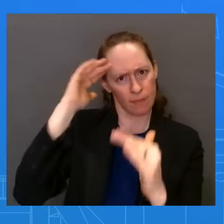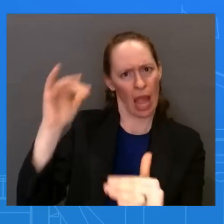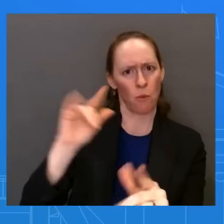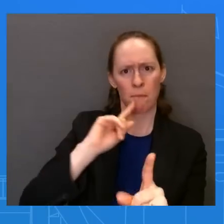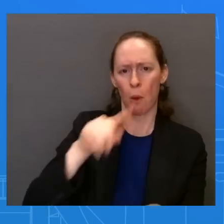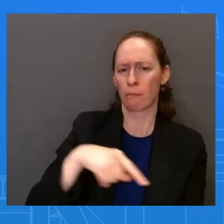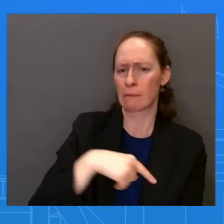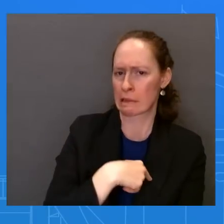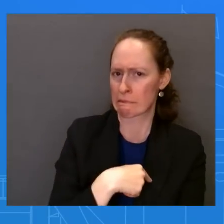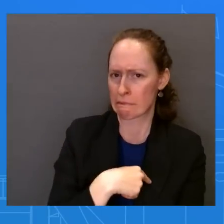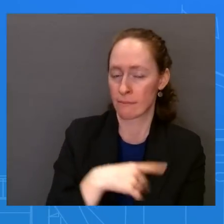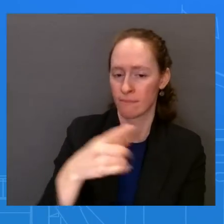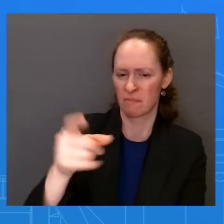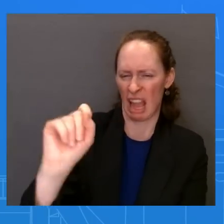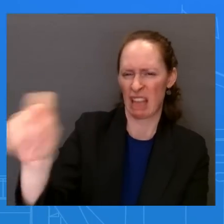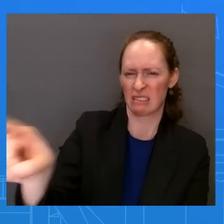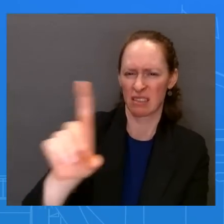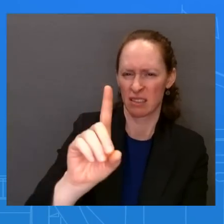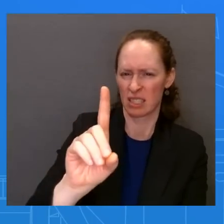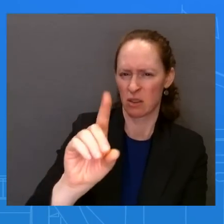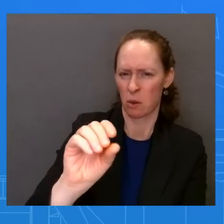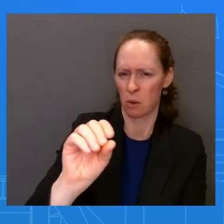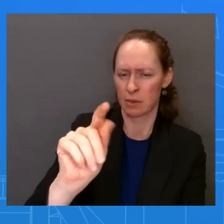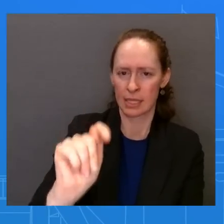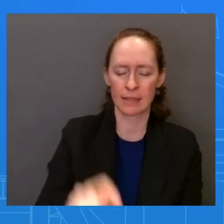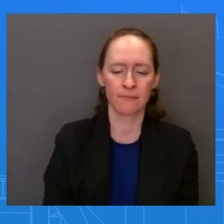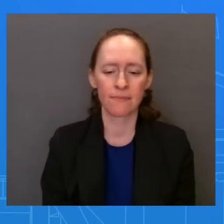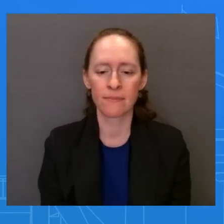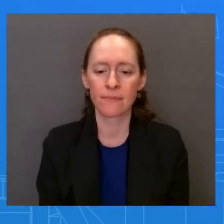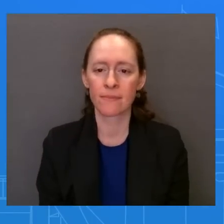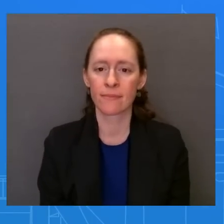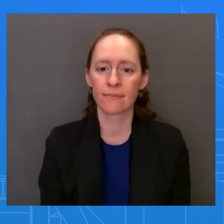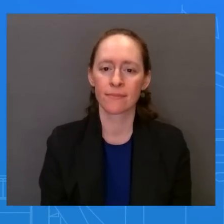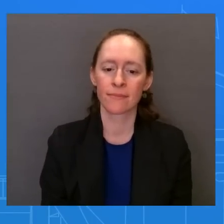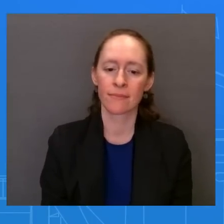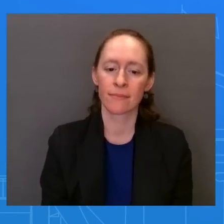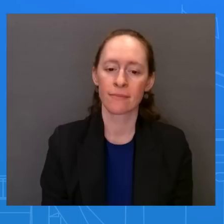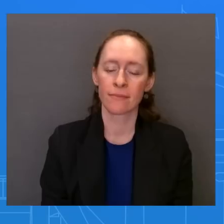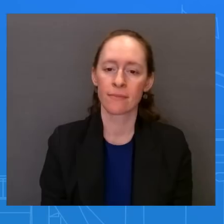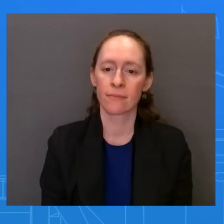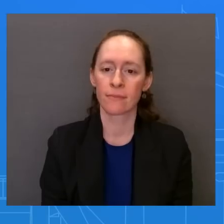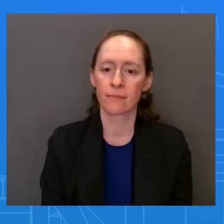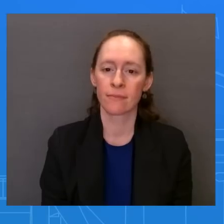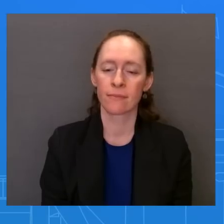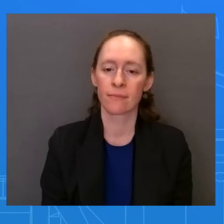will have to reauthorize funding for the FAA. Is there anything that the President wants to see specifically in that bill